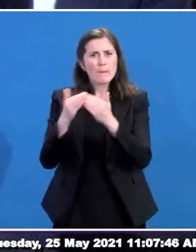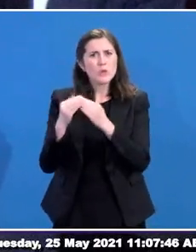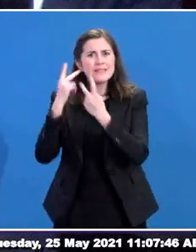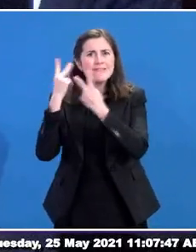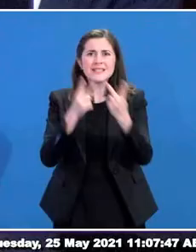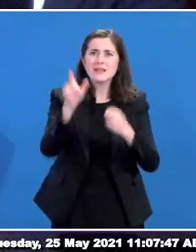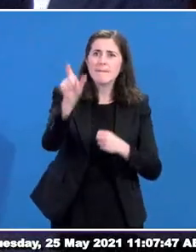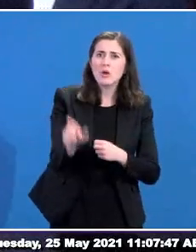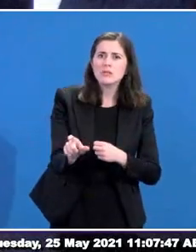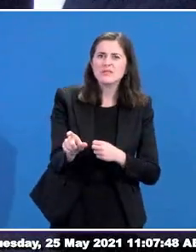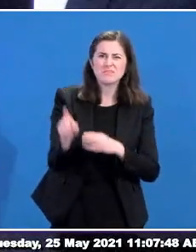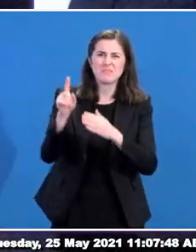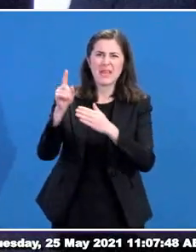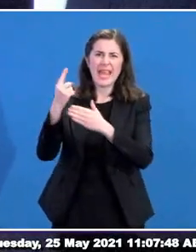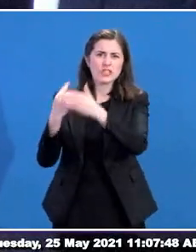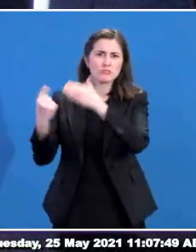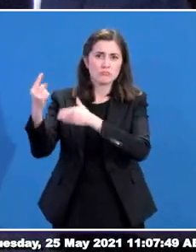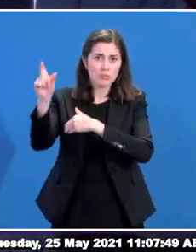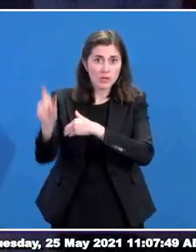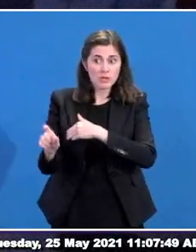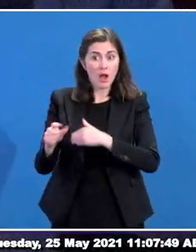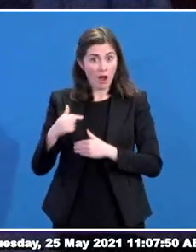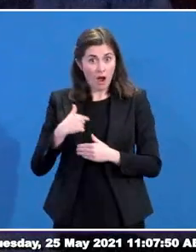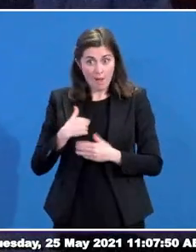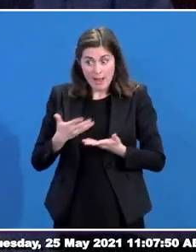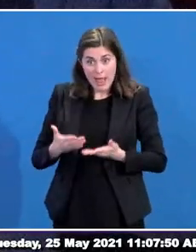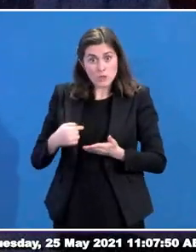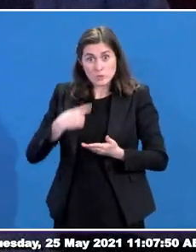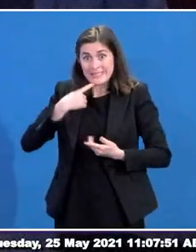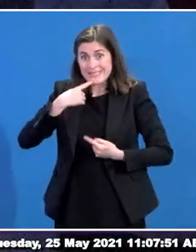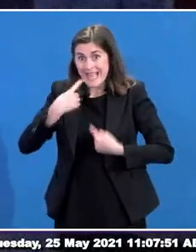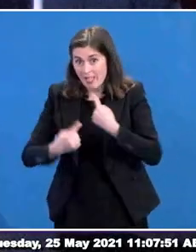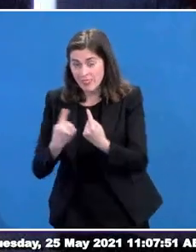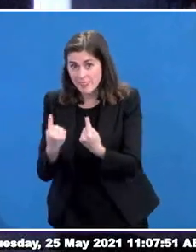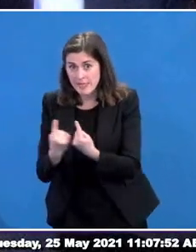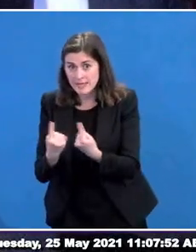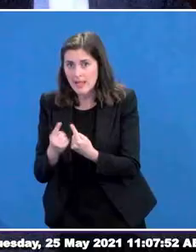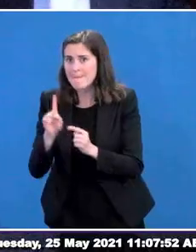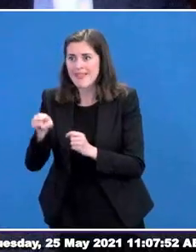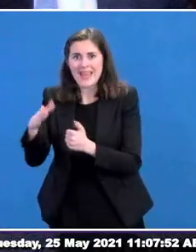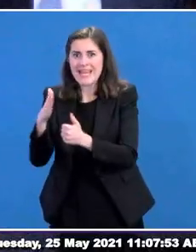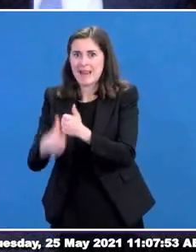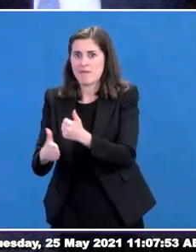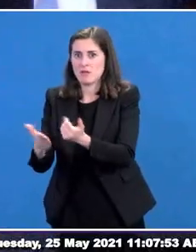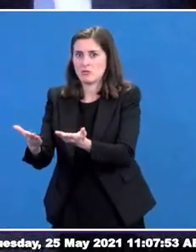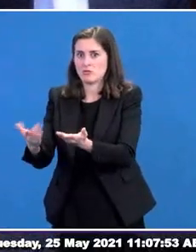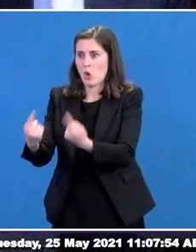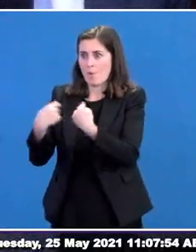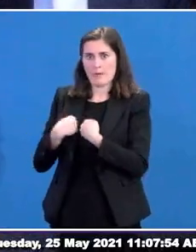but I wasn't allowed to hear any outcomes. So just, I am asking you that in the context